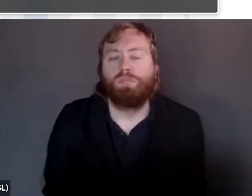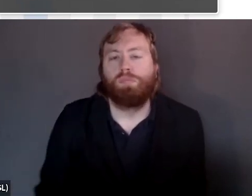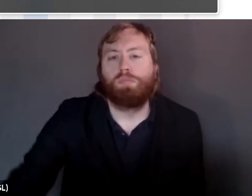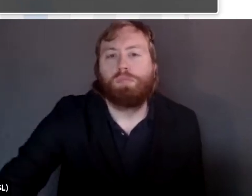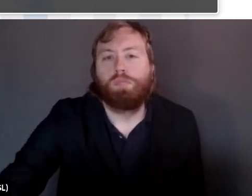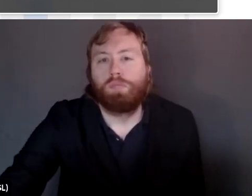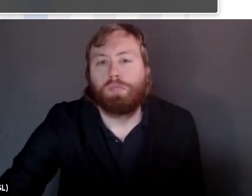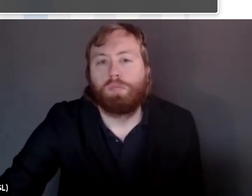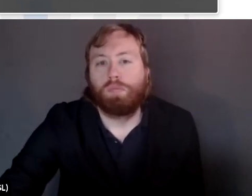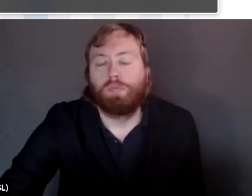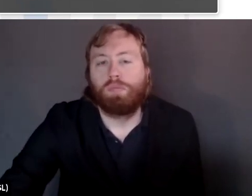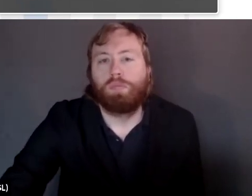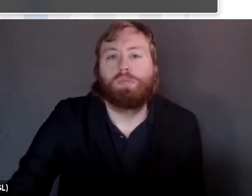I've got my screen reader on,